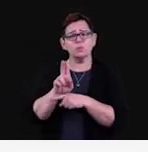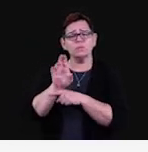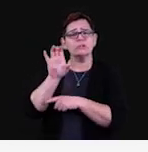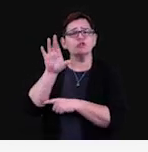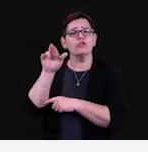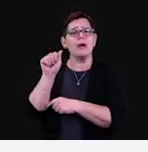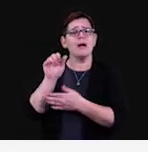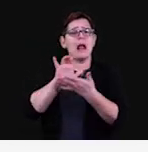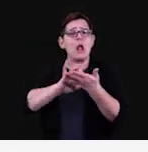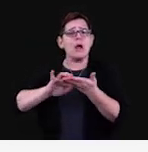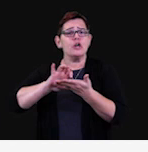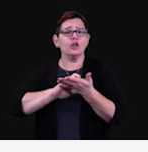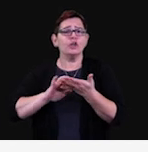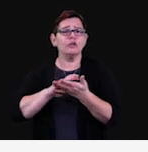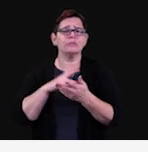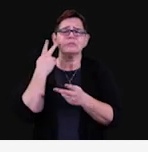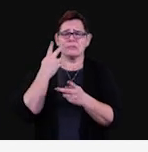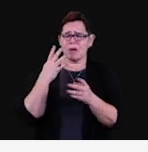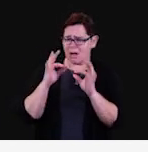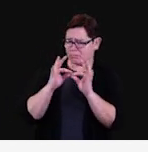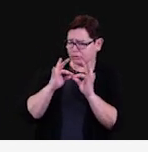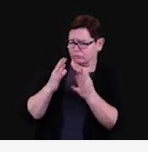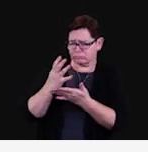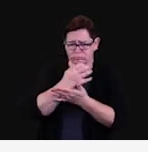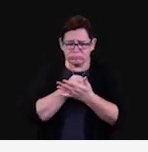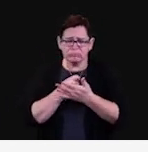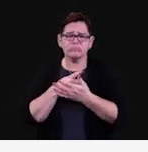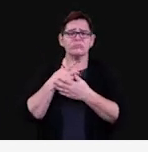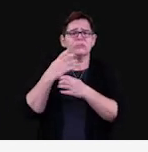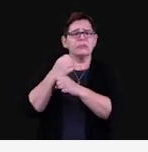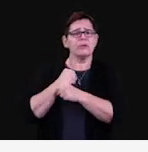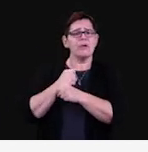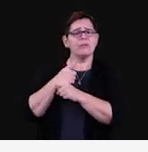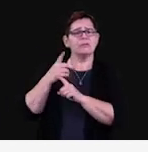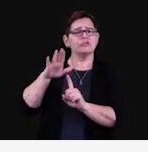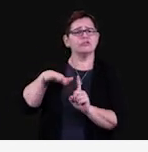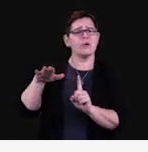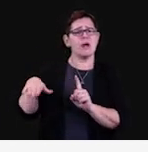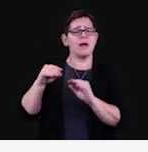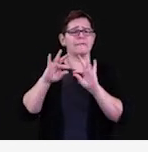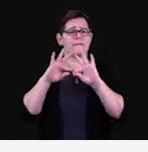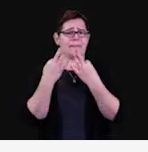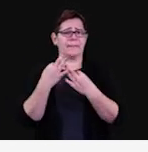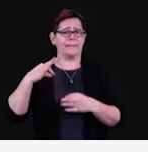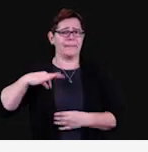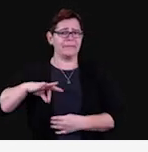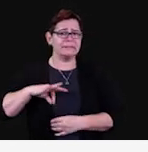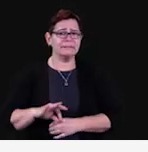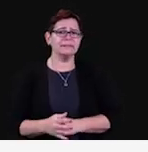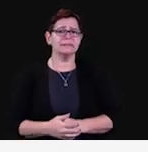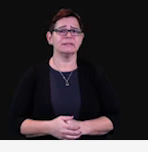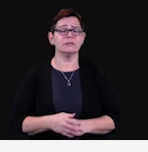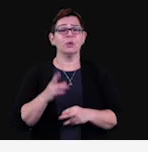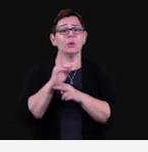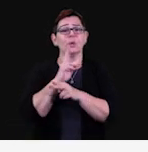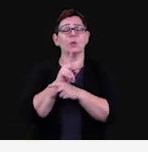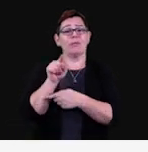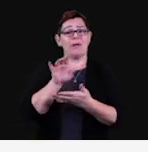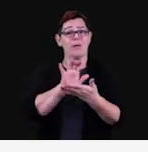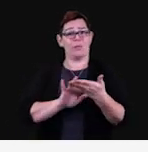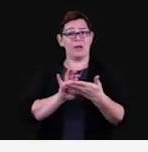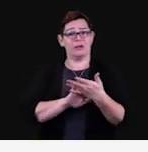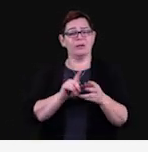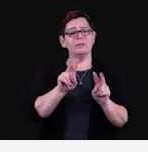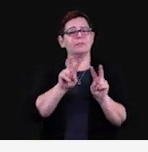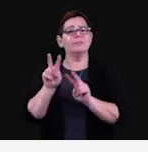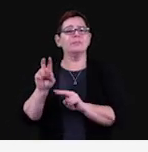To use the calculator, visit canada.ca/child-family-benefits-calculator.